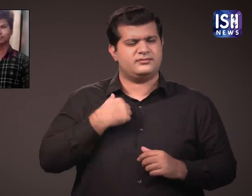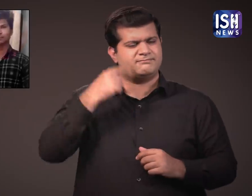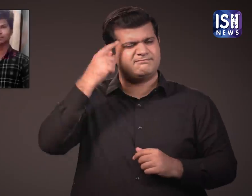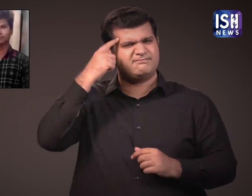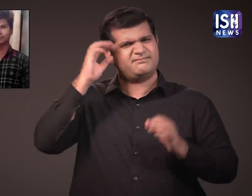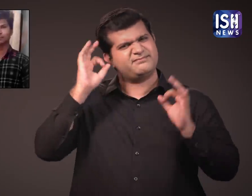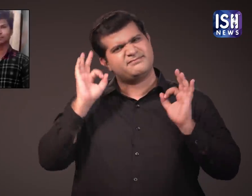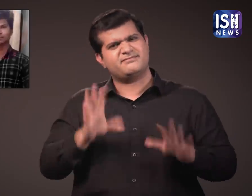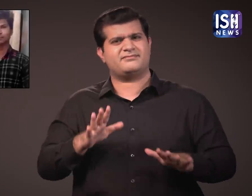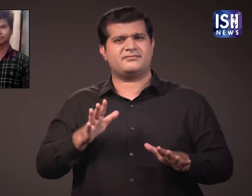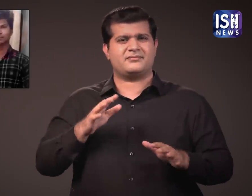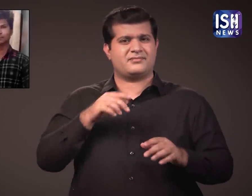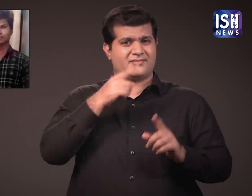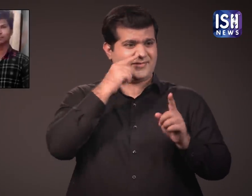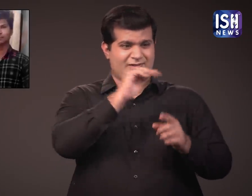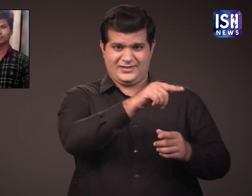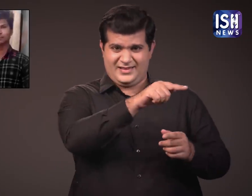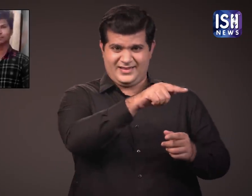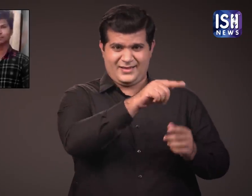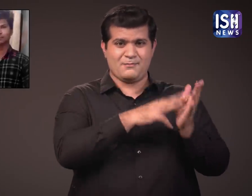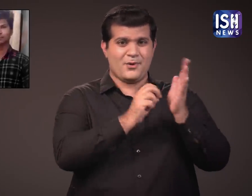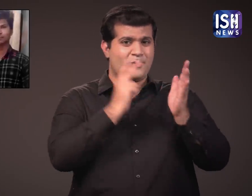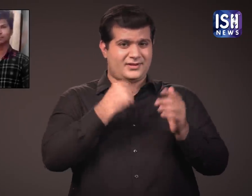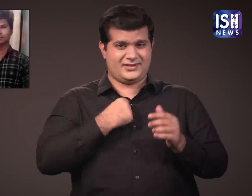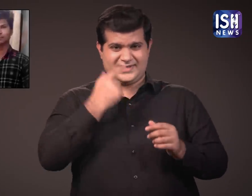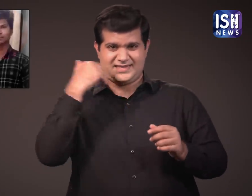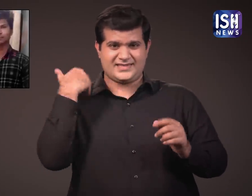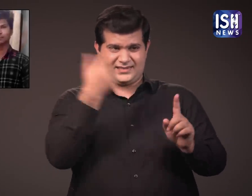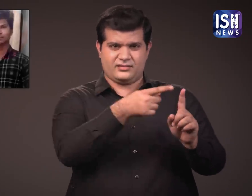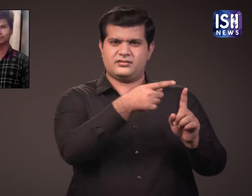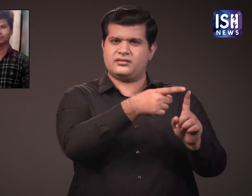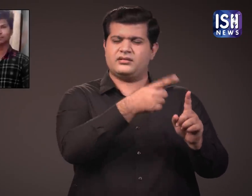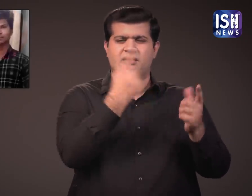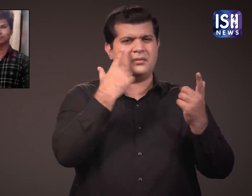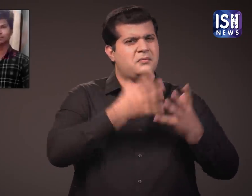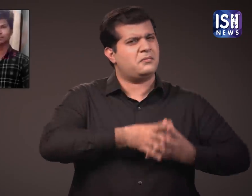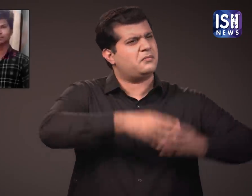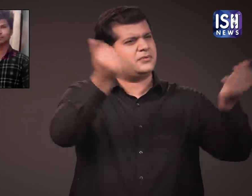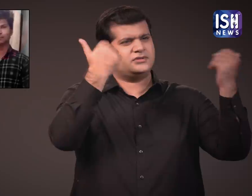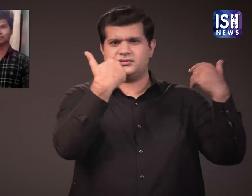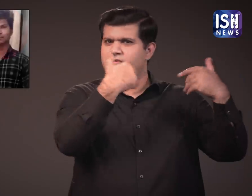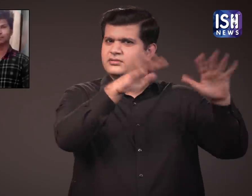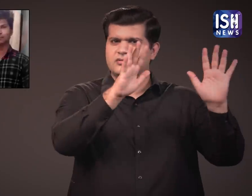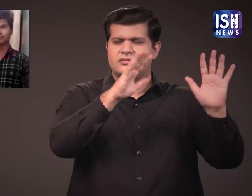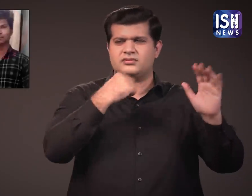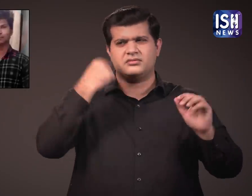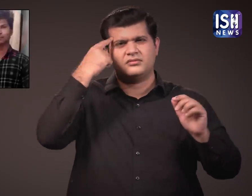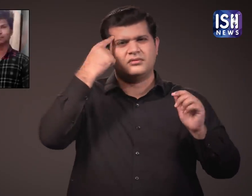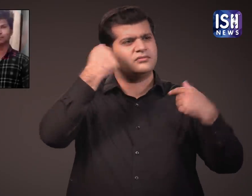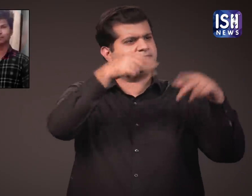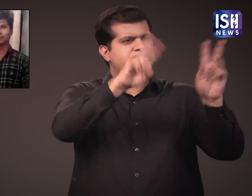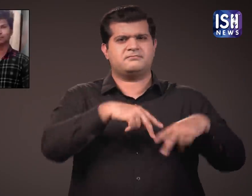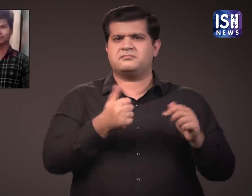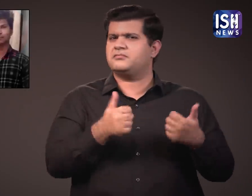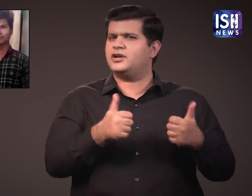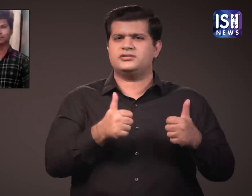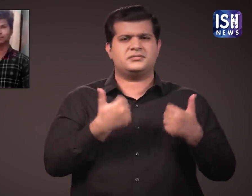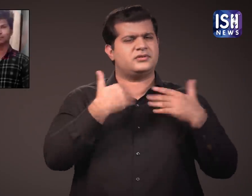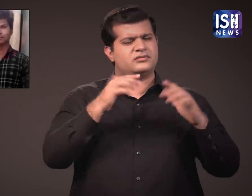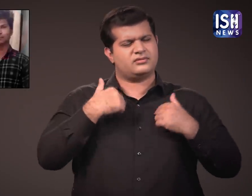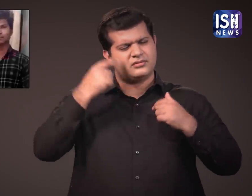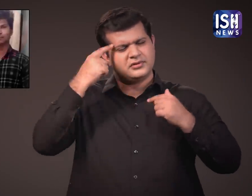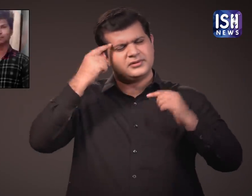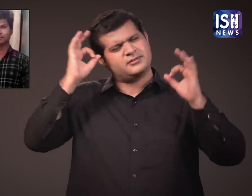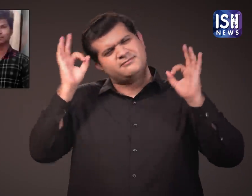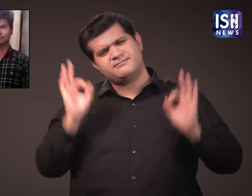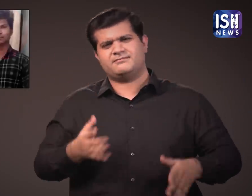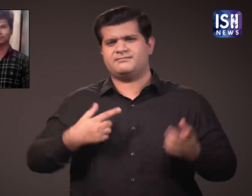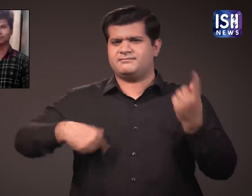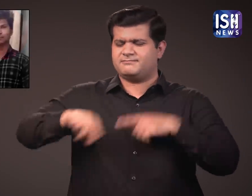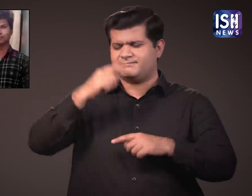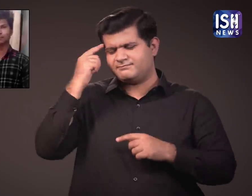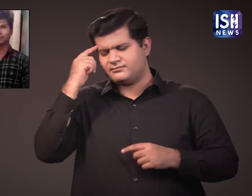“I had lost all hope of meeting my sister.